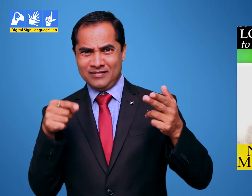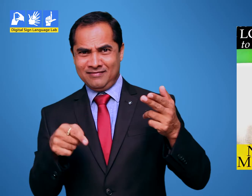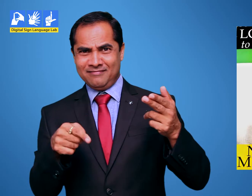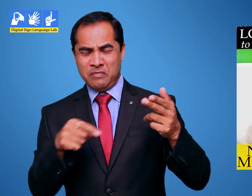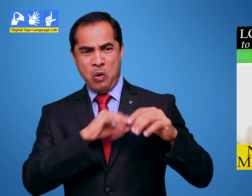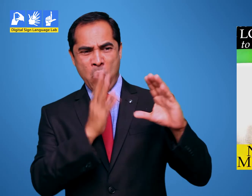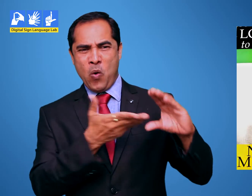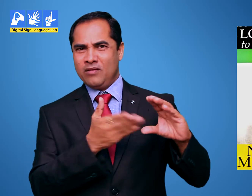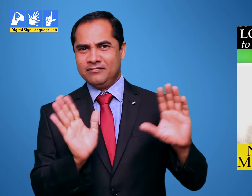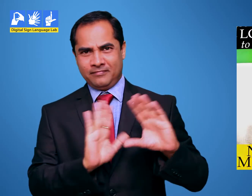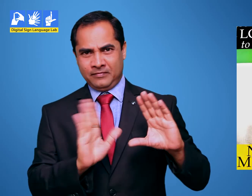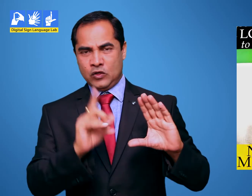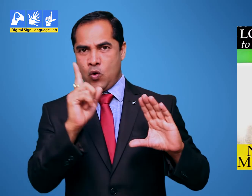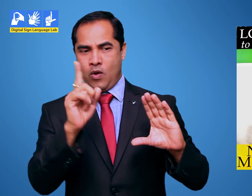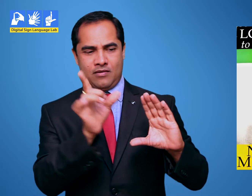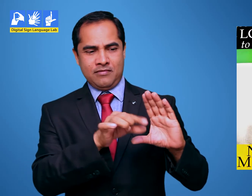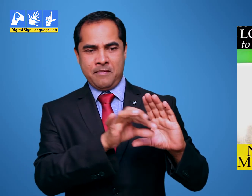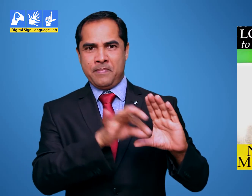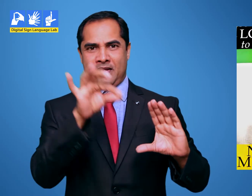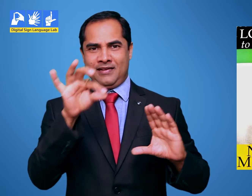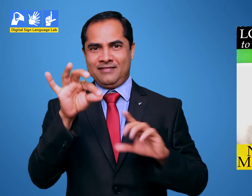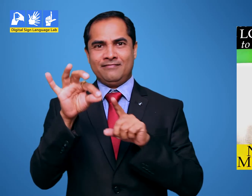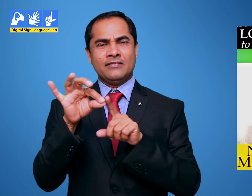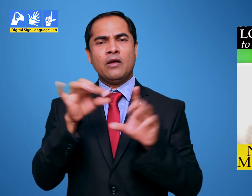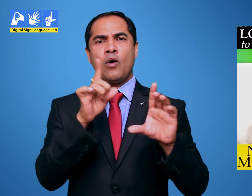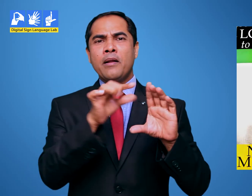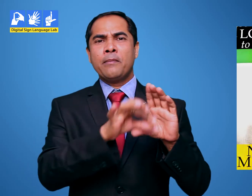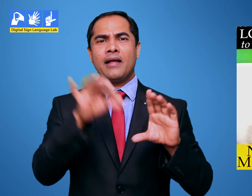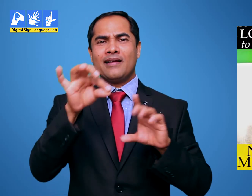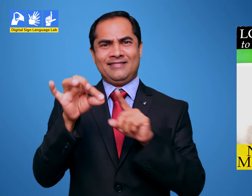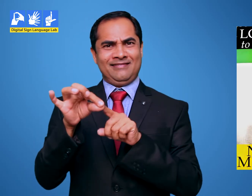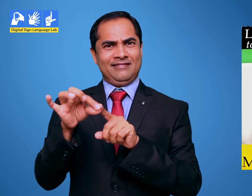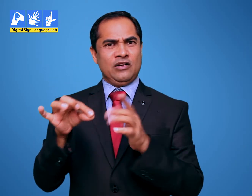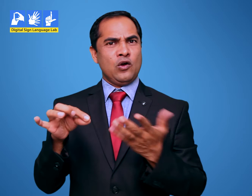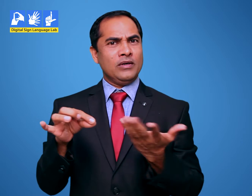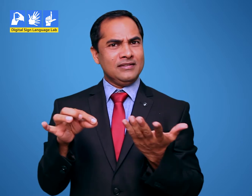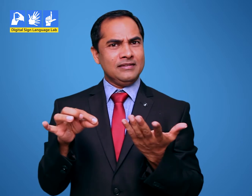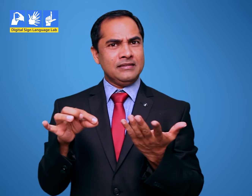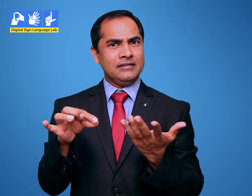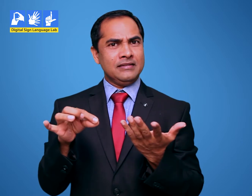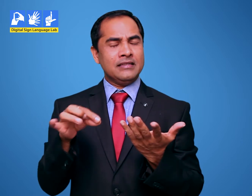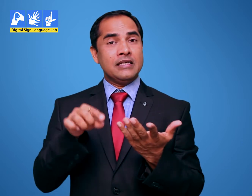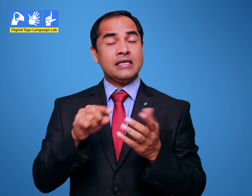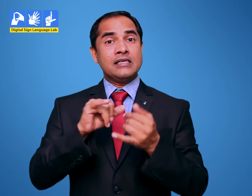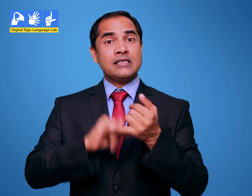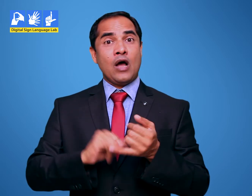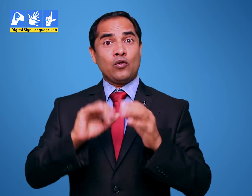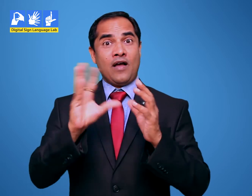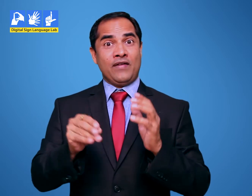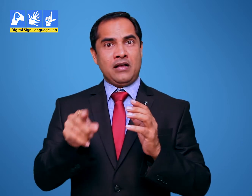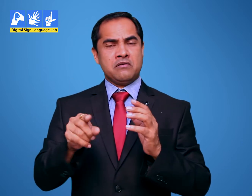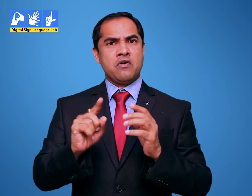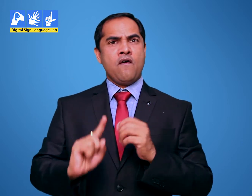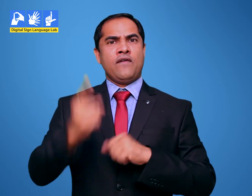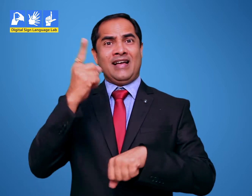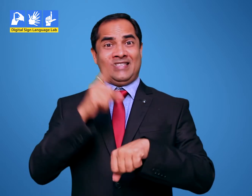entire book, we're going to take one chapter from it. This part is about the